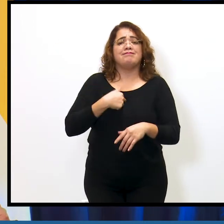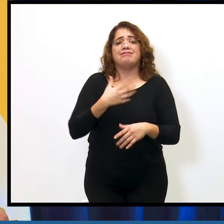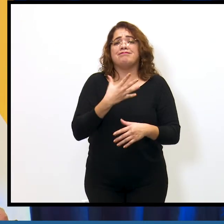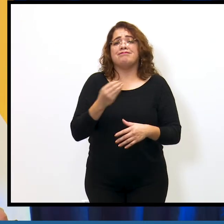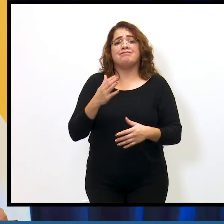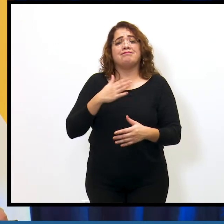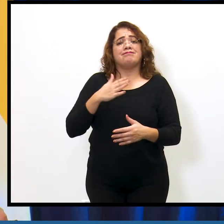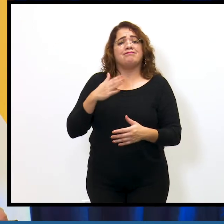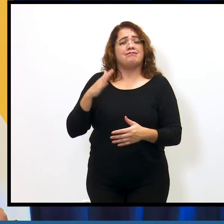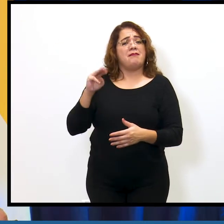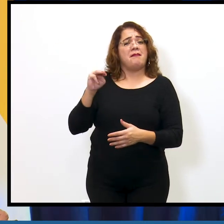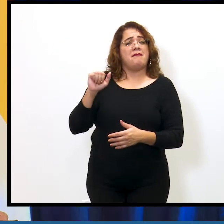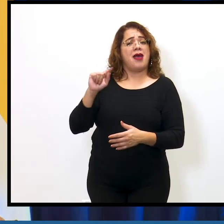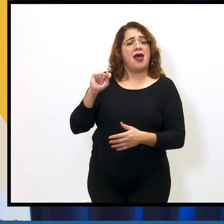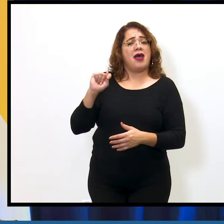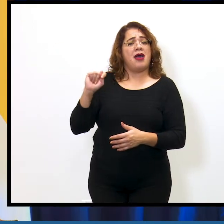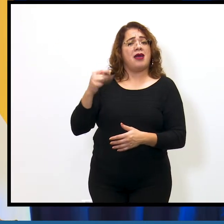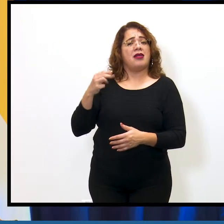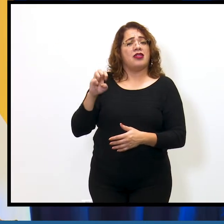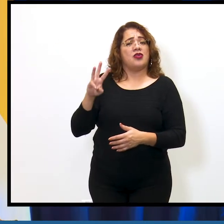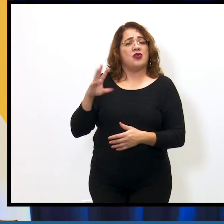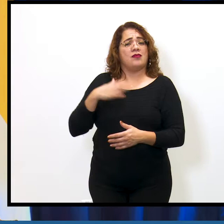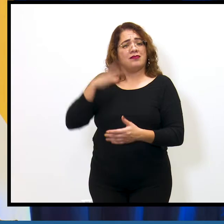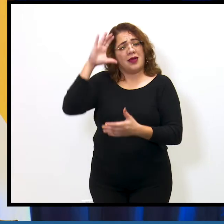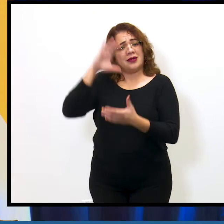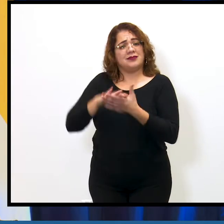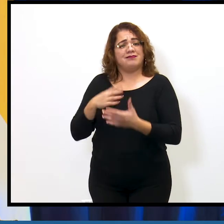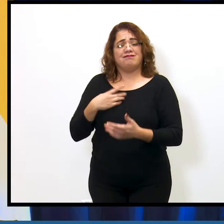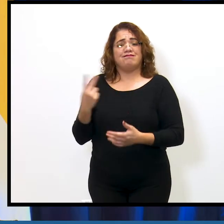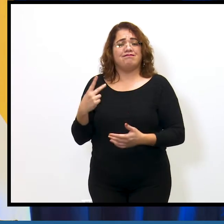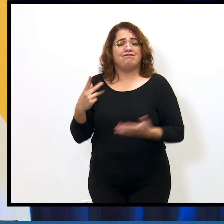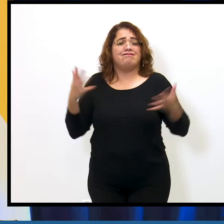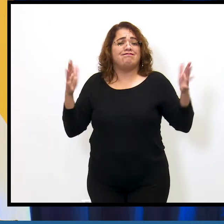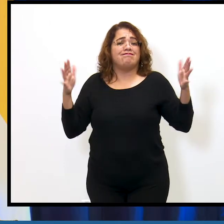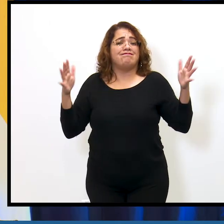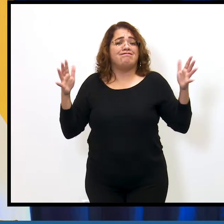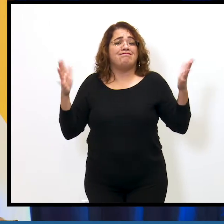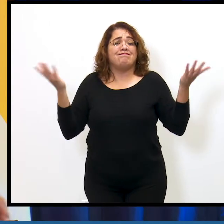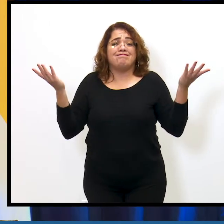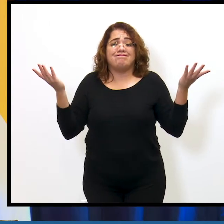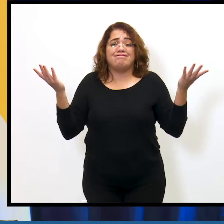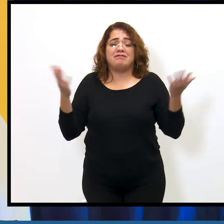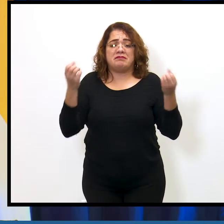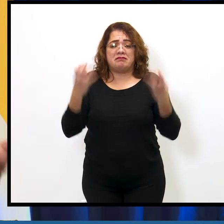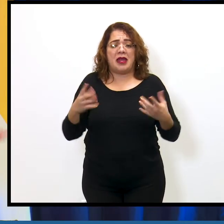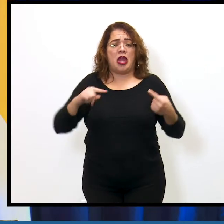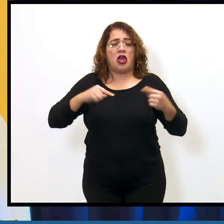Matthew and sometimes they were you know many of them were hurt that I wouldn't see them especially